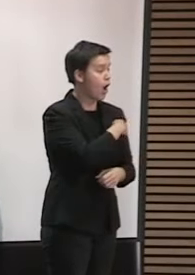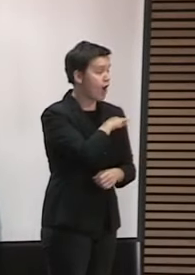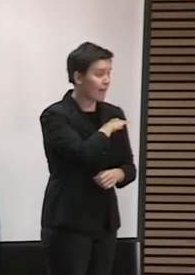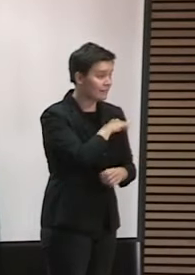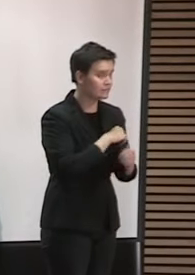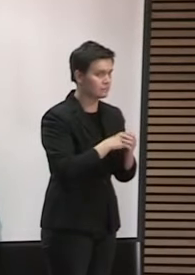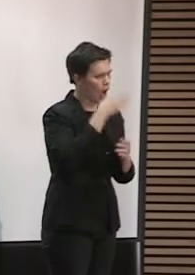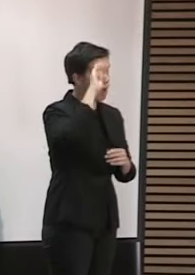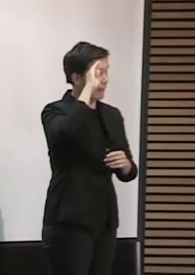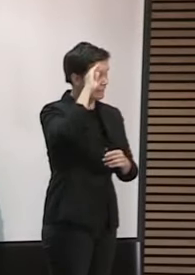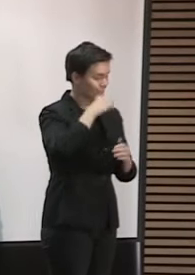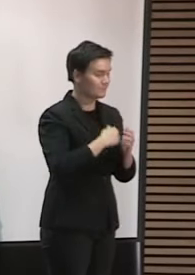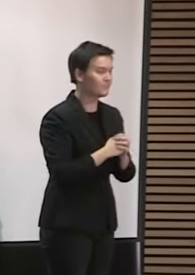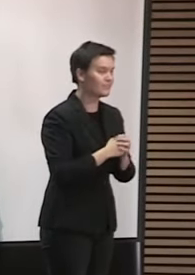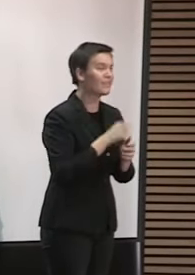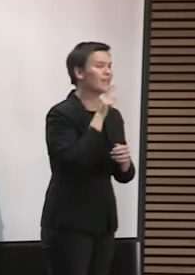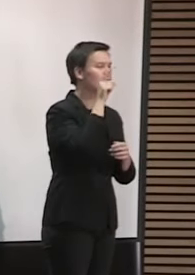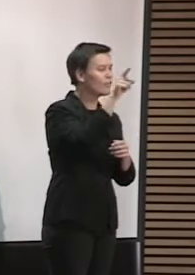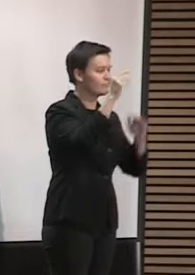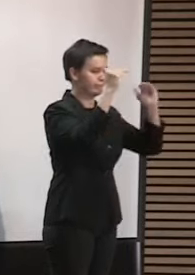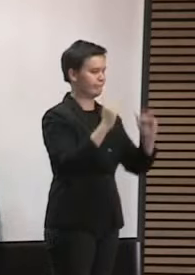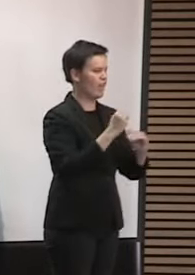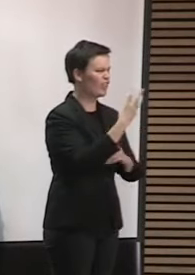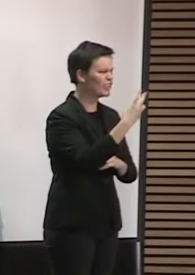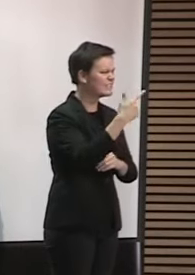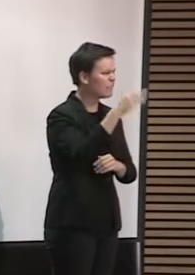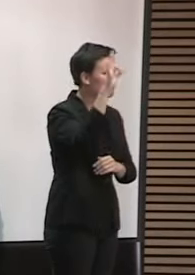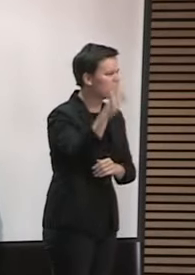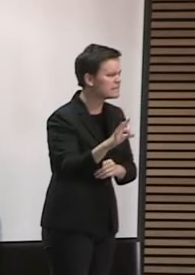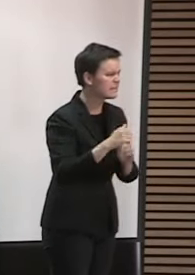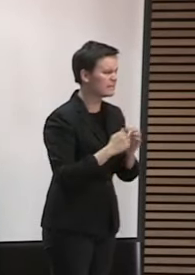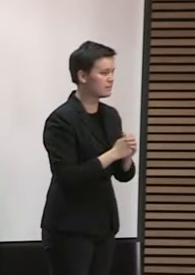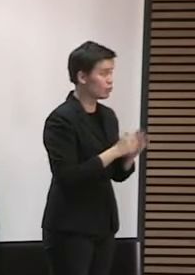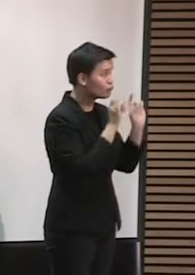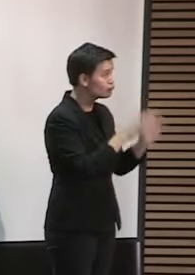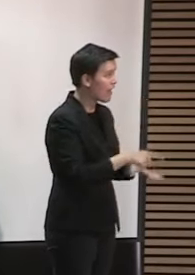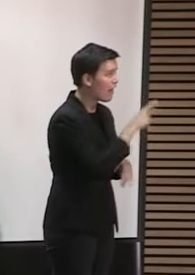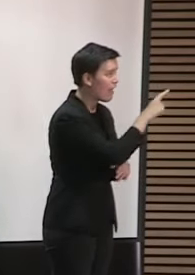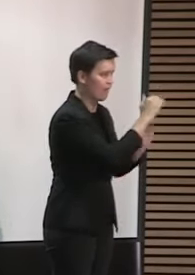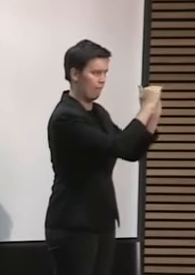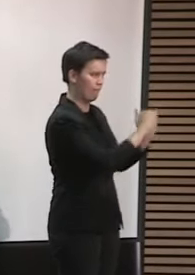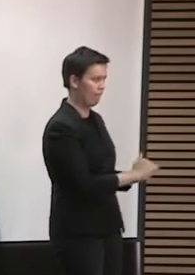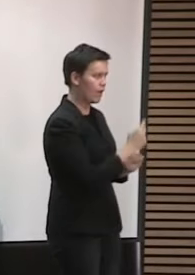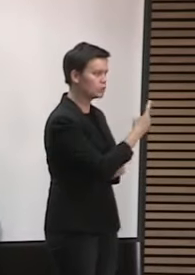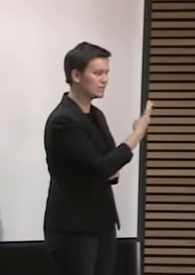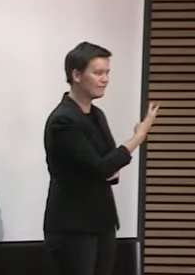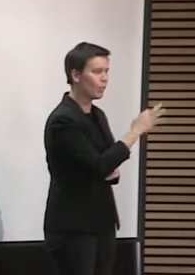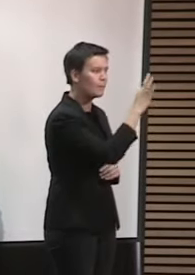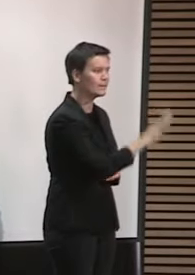check-ins that the Prime Minister has signalled all the way along and when we do those, the information for those tends to be drawn